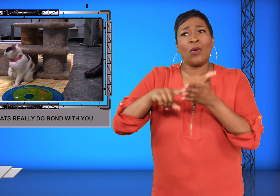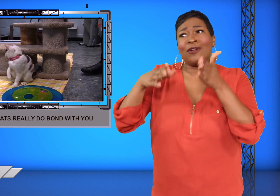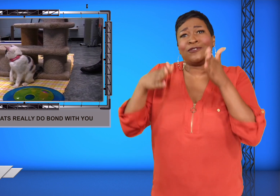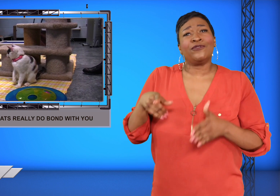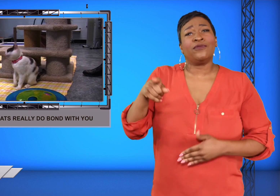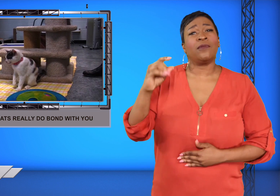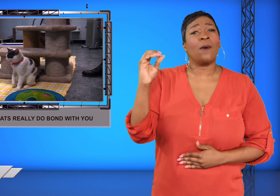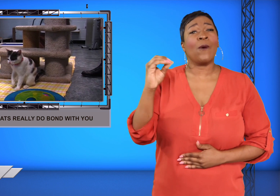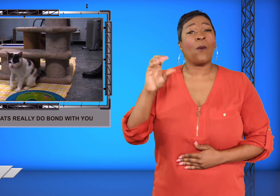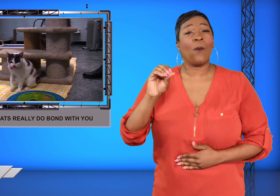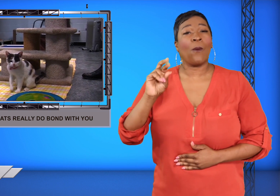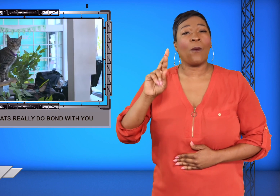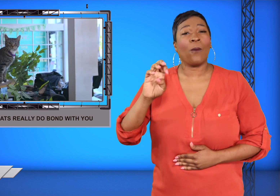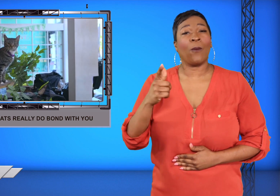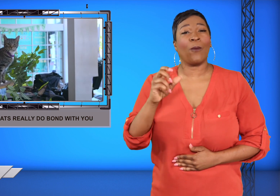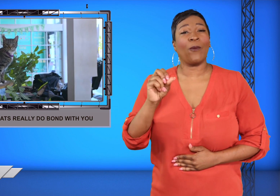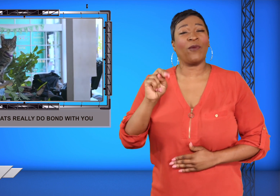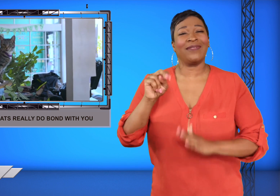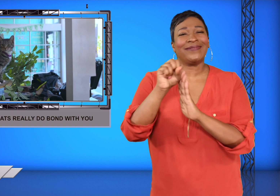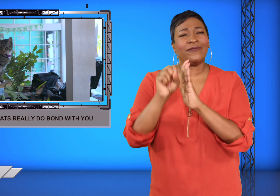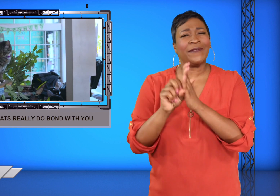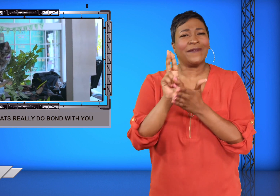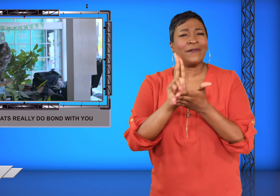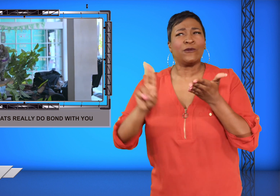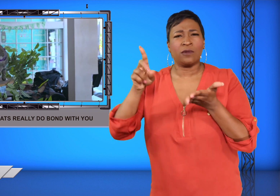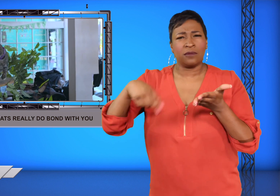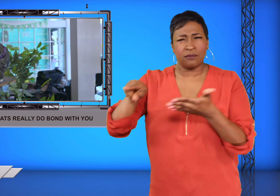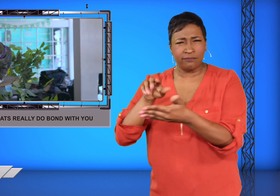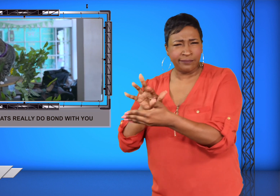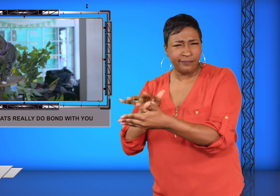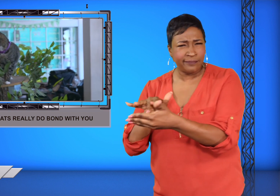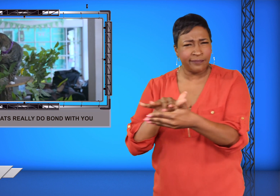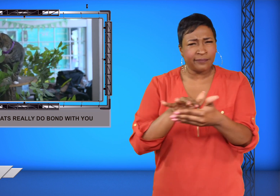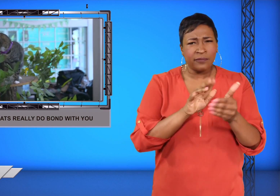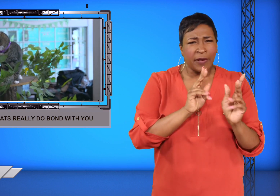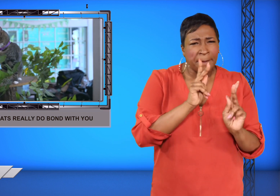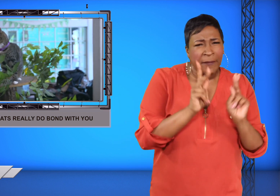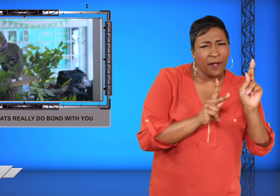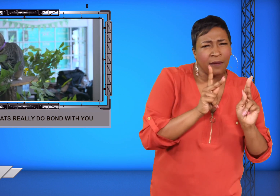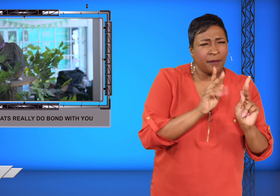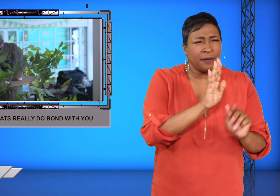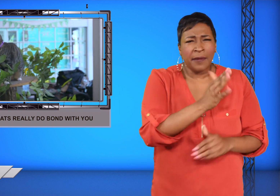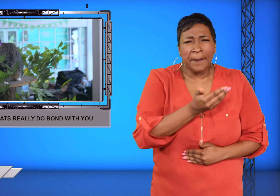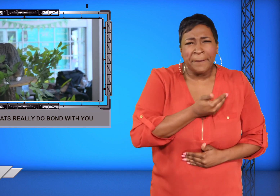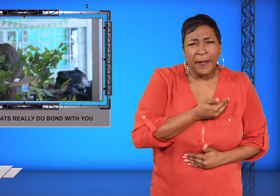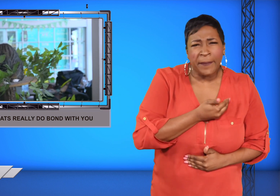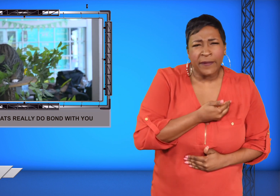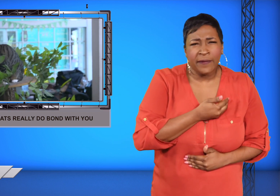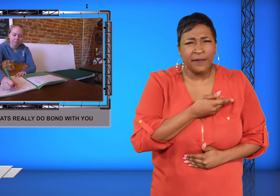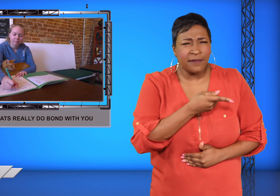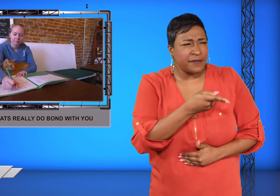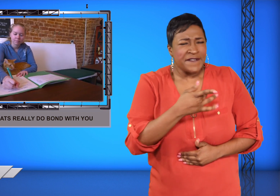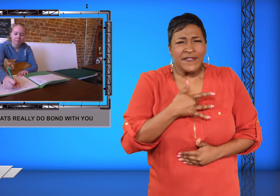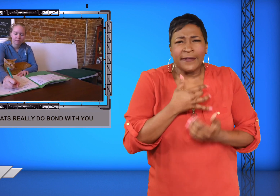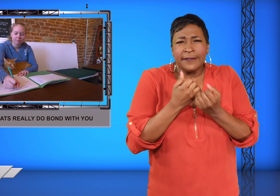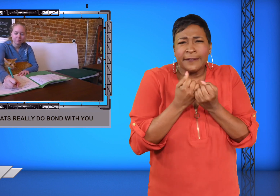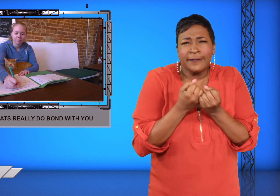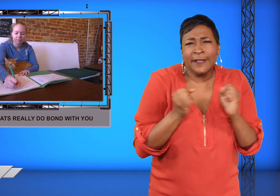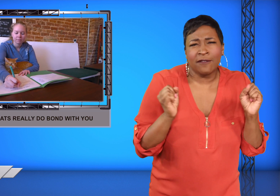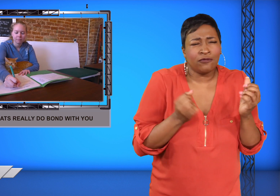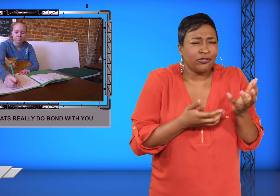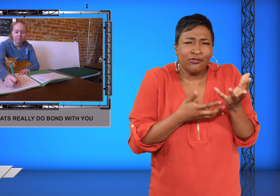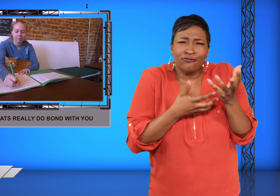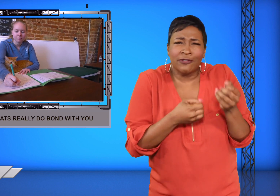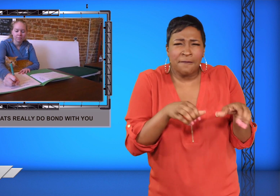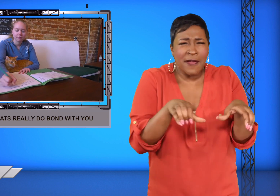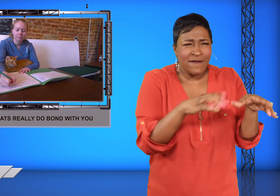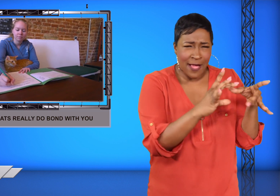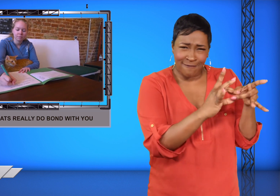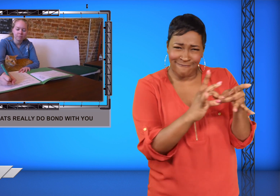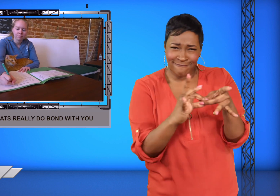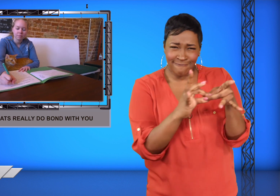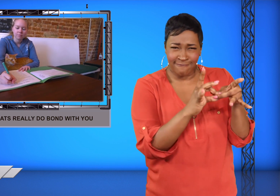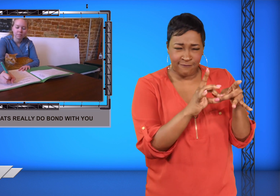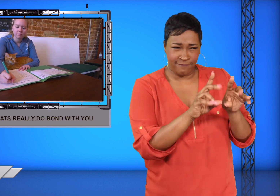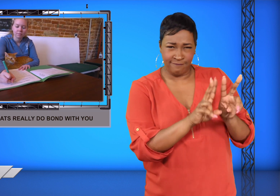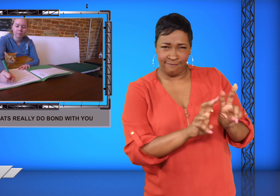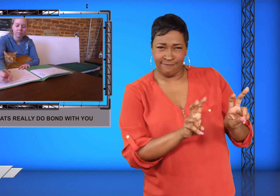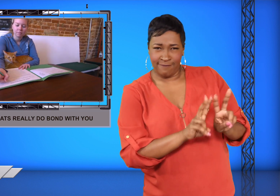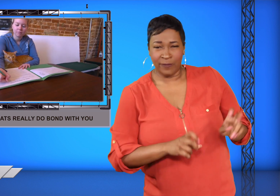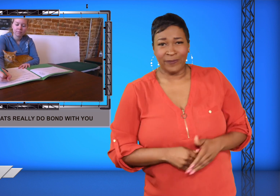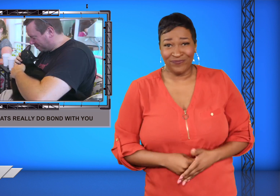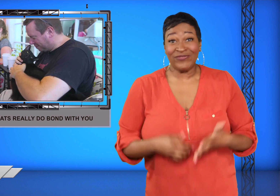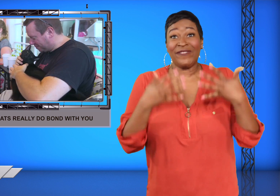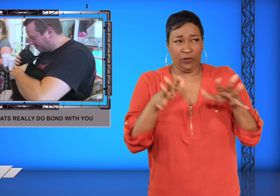Researchers at Oregon State University studied human attachment behavior between babies and parents.